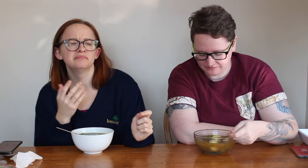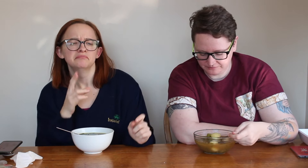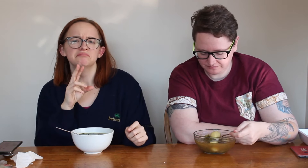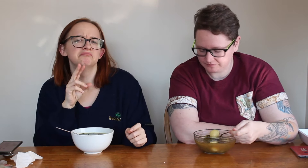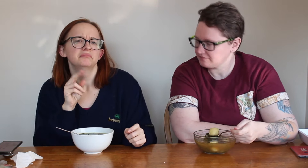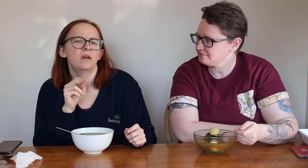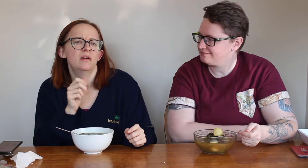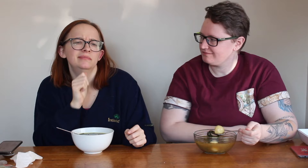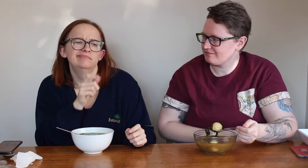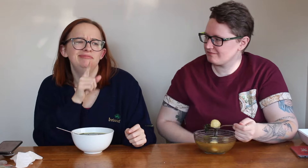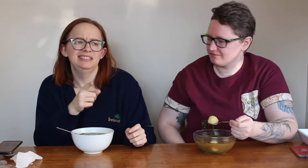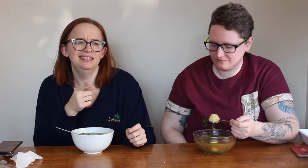I love to wipe you up.